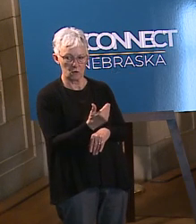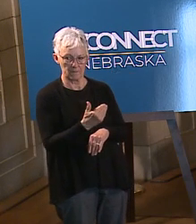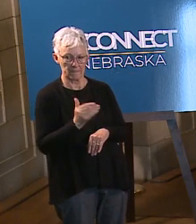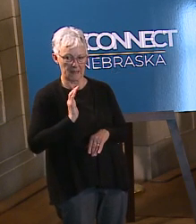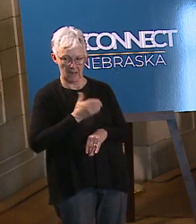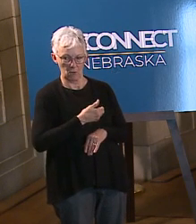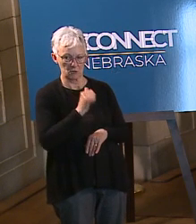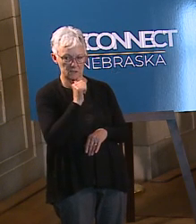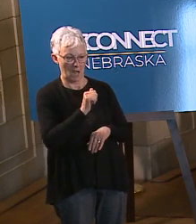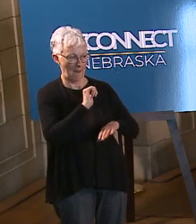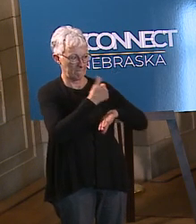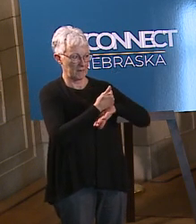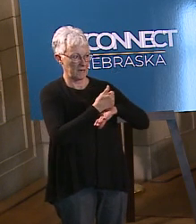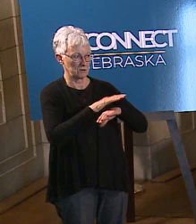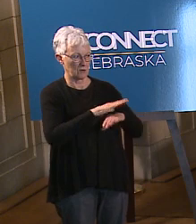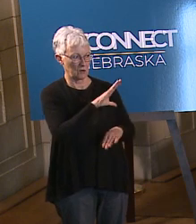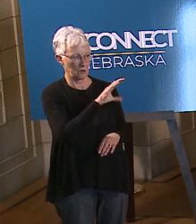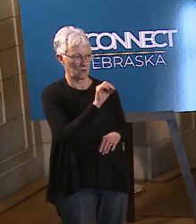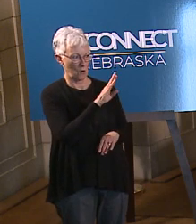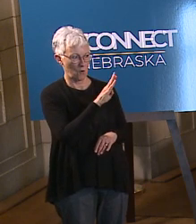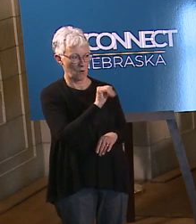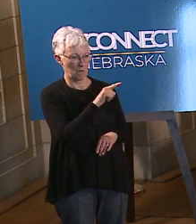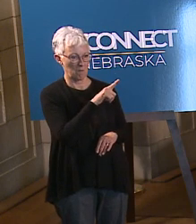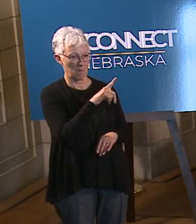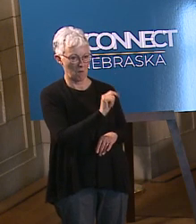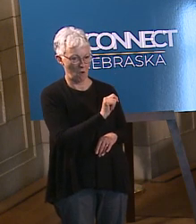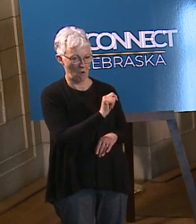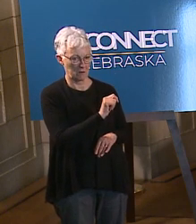SYSTEMS BETTER THAN MOST SYSTEMS